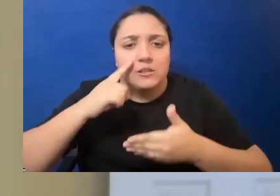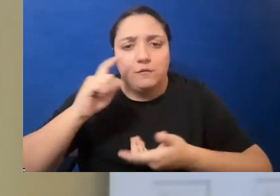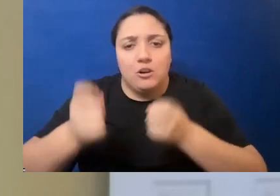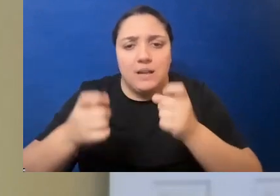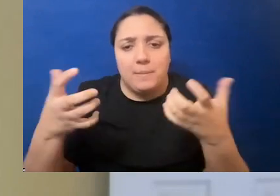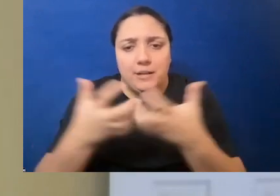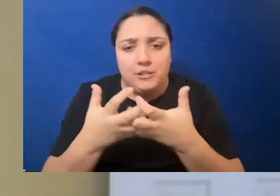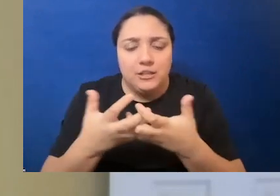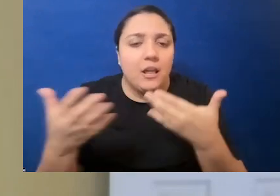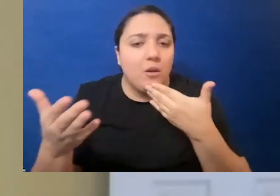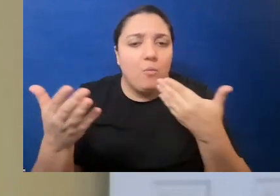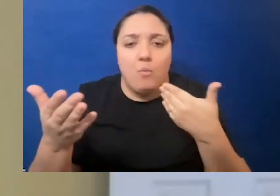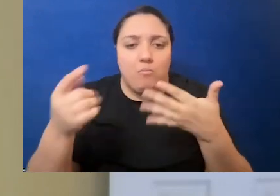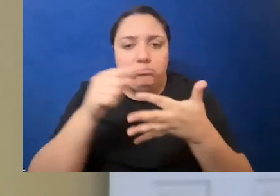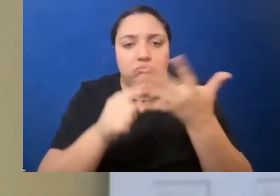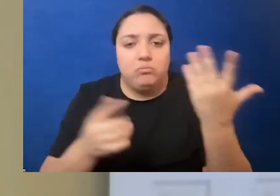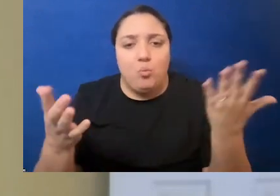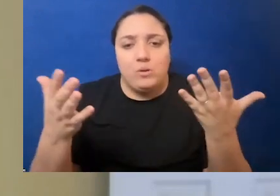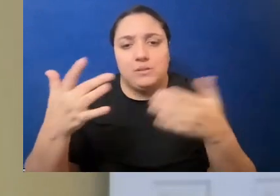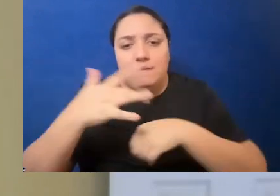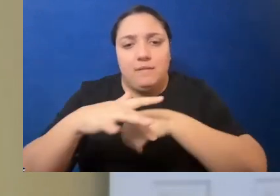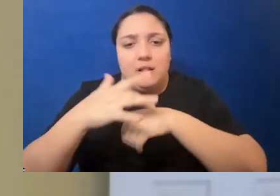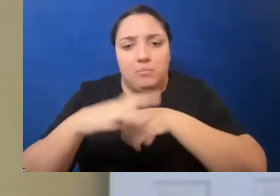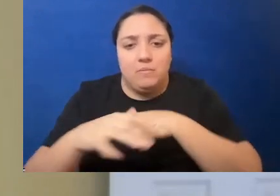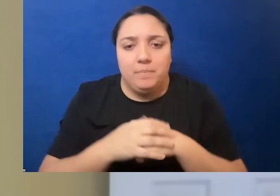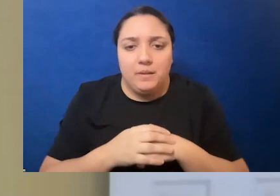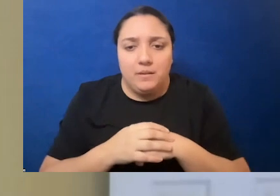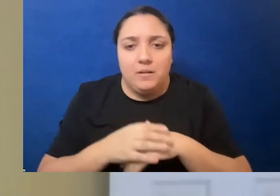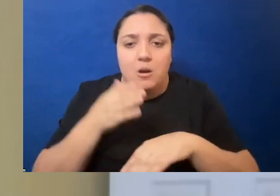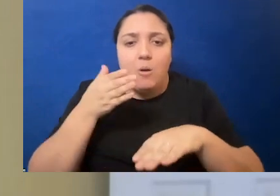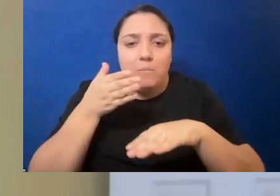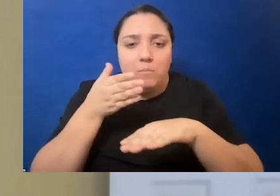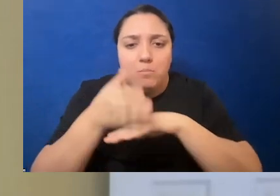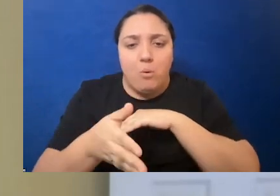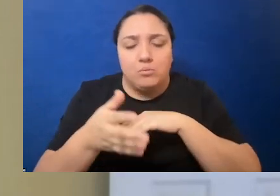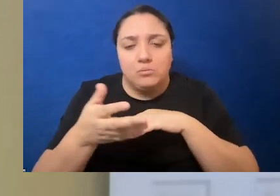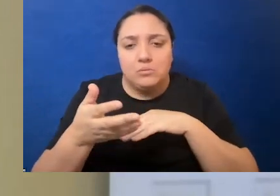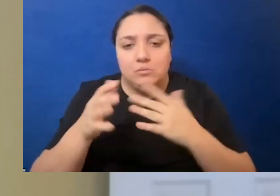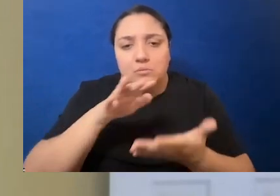AND THE ACCOMMODATIONS THAT ARE AVAILABLE POST SECONDARY.